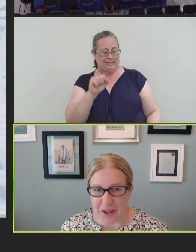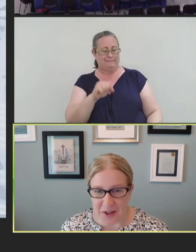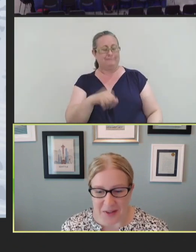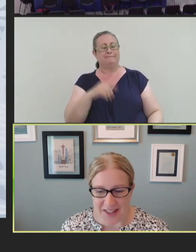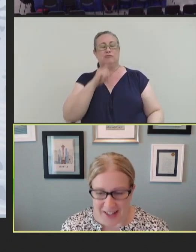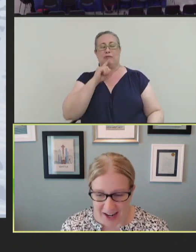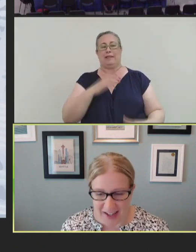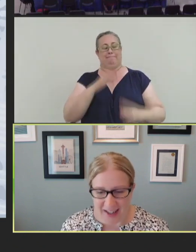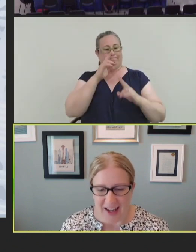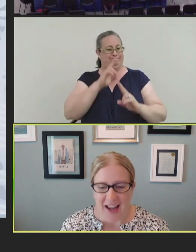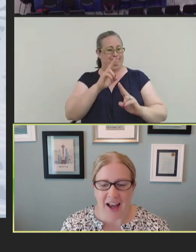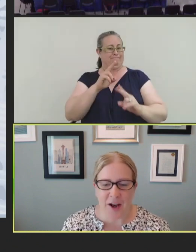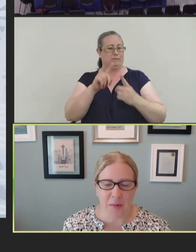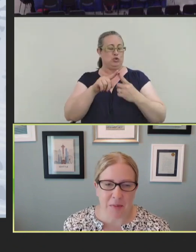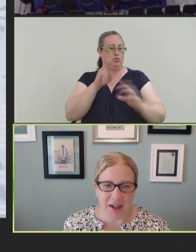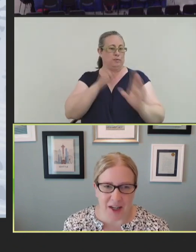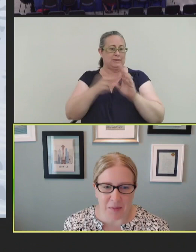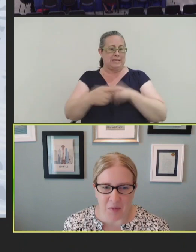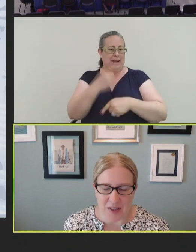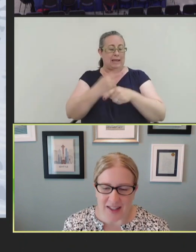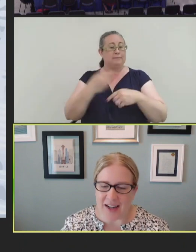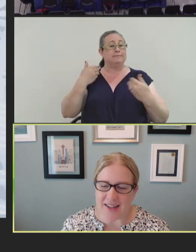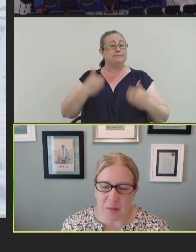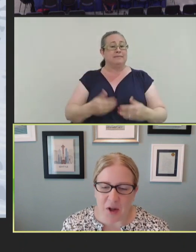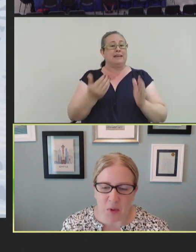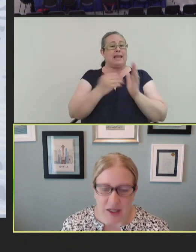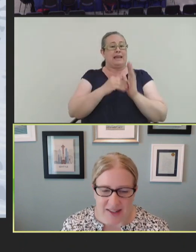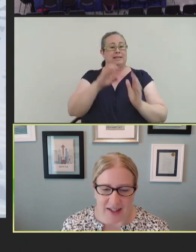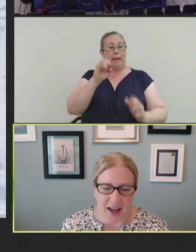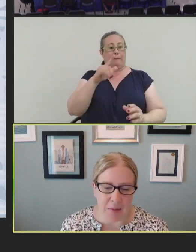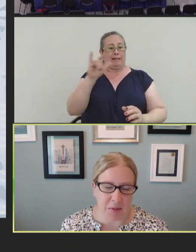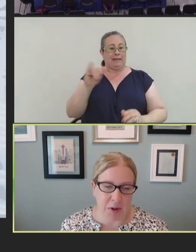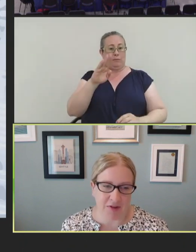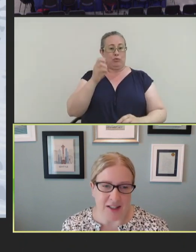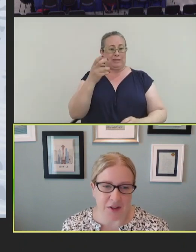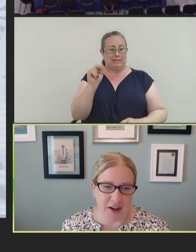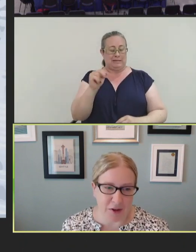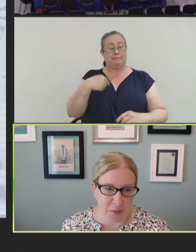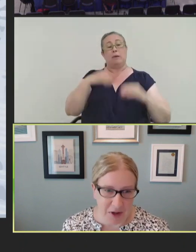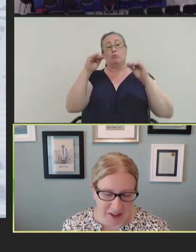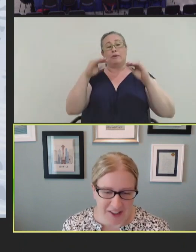you today. My name, once again, is Emily Brunson. I'm a professor of anthropology